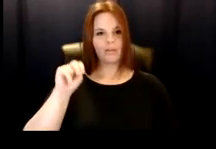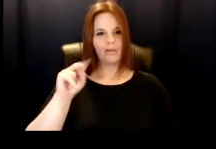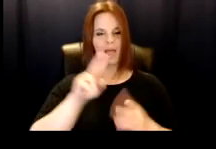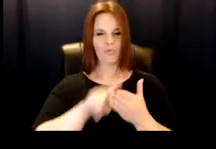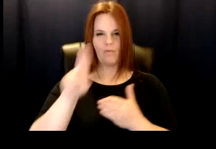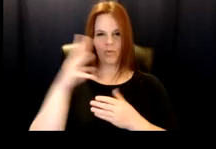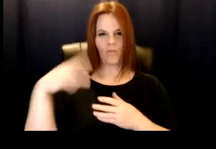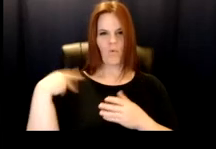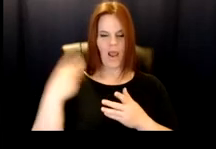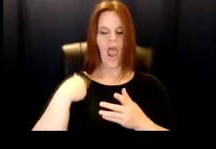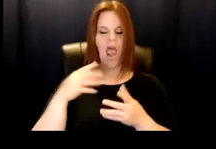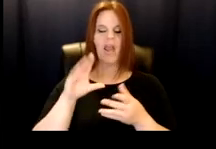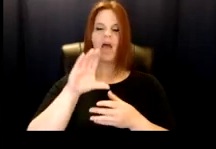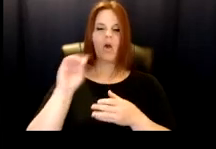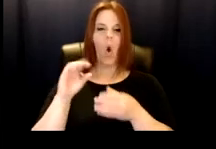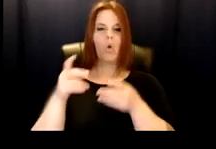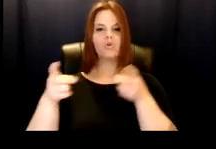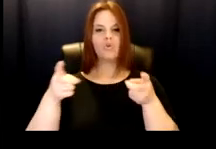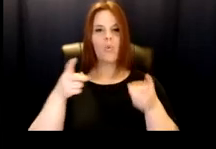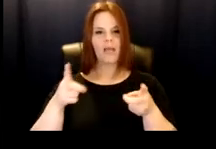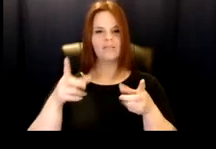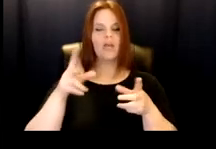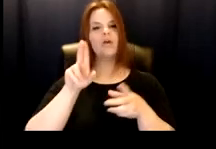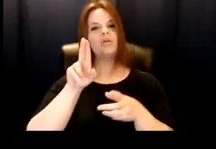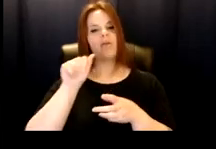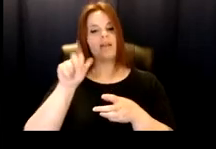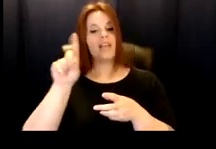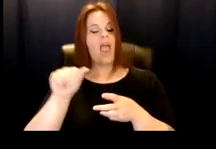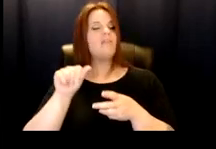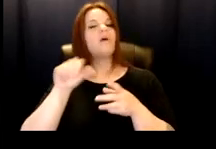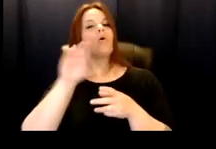with Disabilities Act Knowledge Translation Center, one of the 11 centers that make up